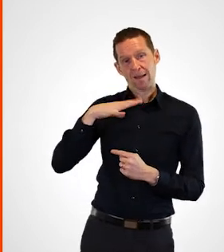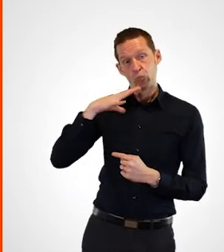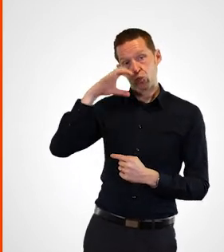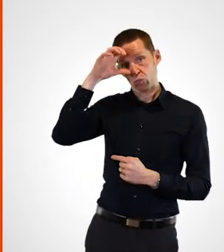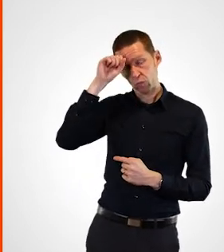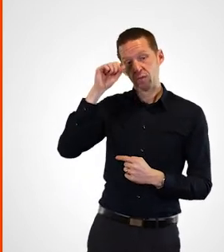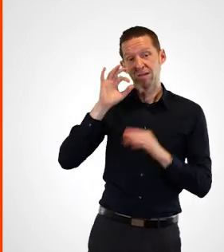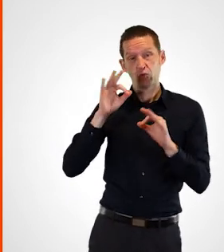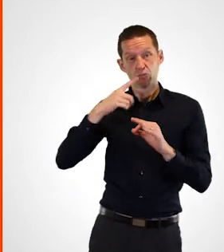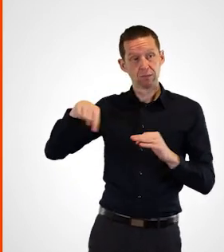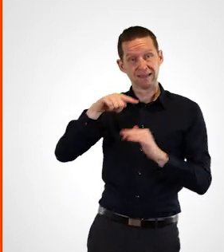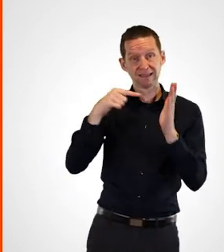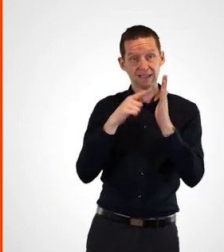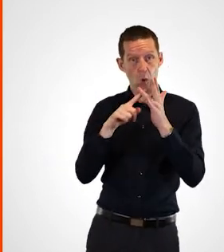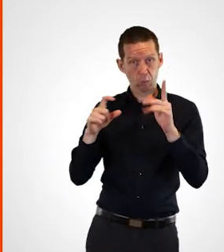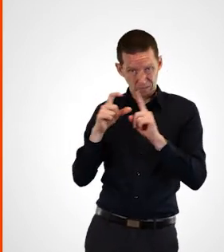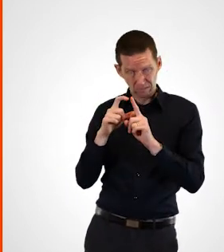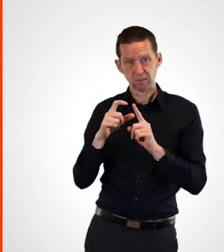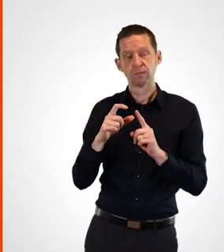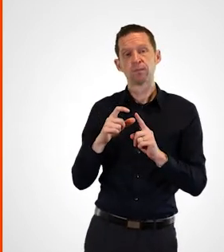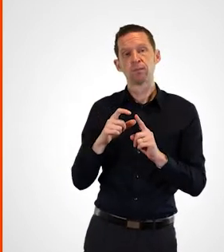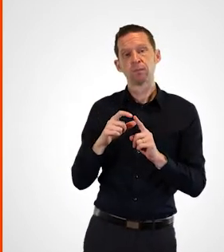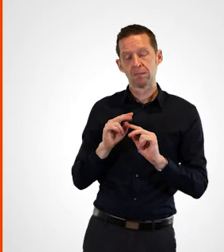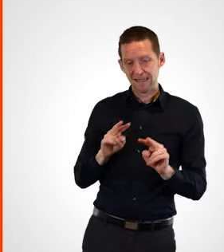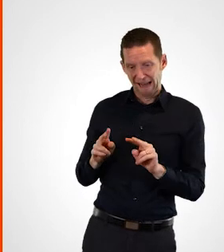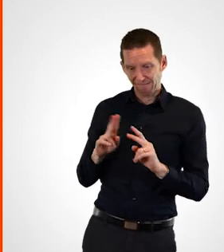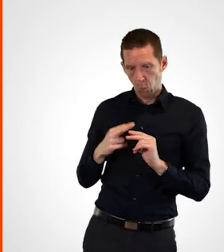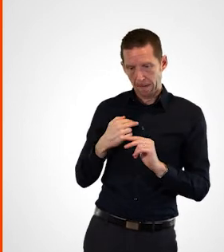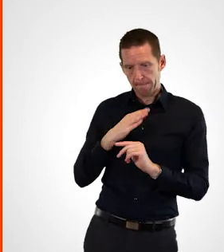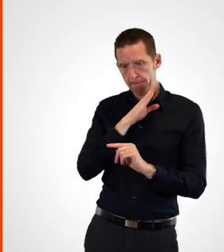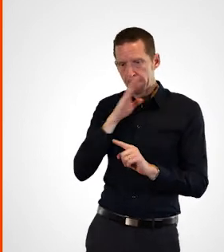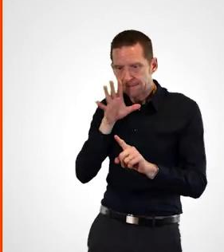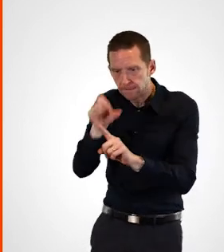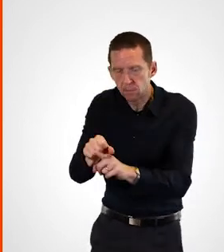especially as teachers of the deaf, when we're kind of missing the boat or we're kind of off the path